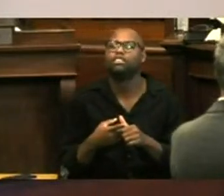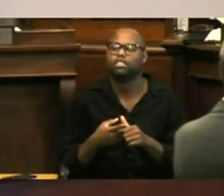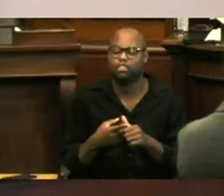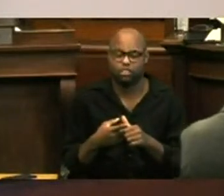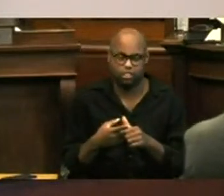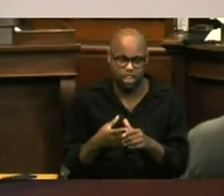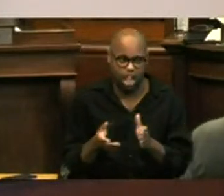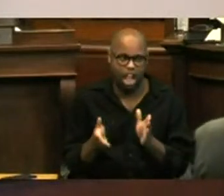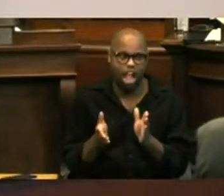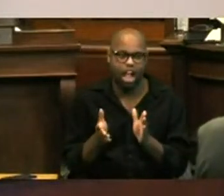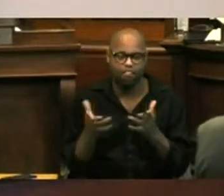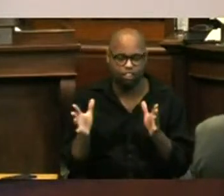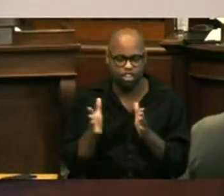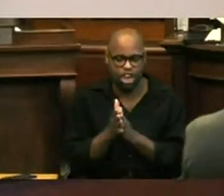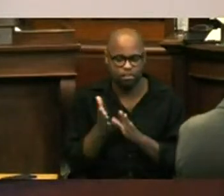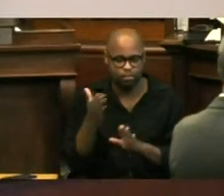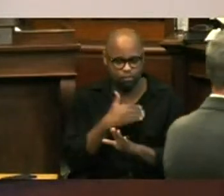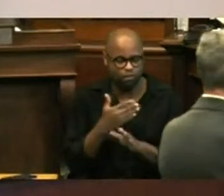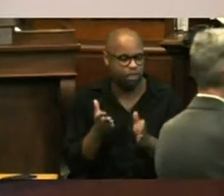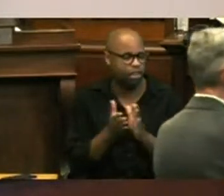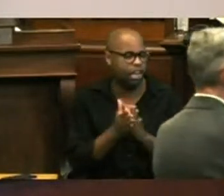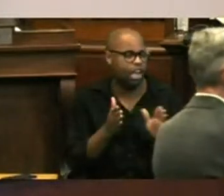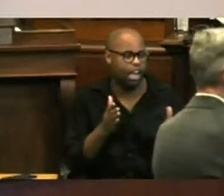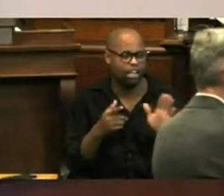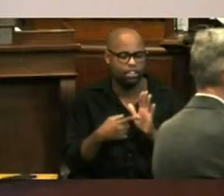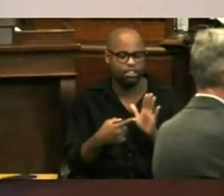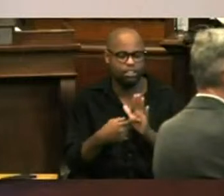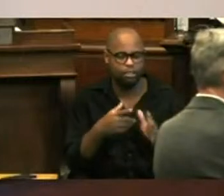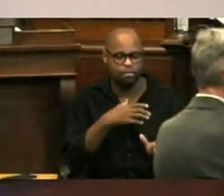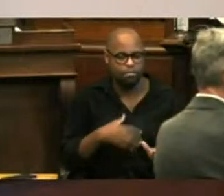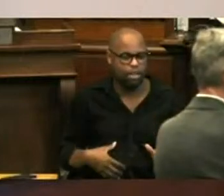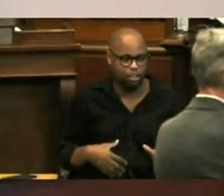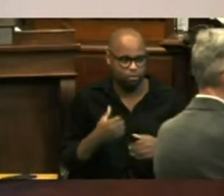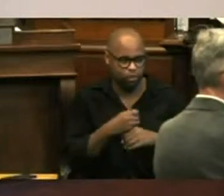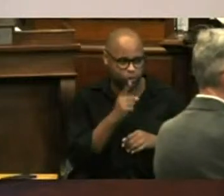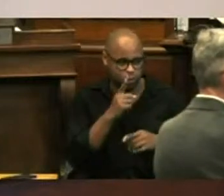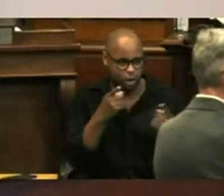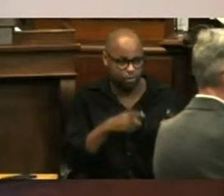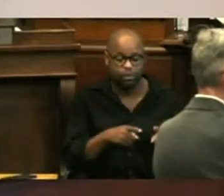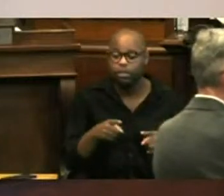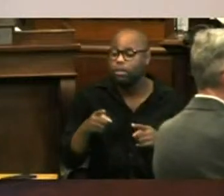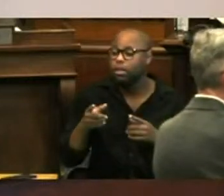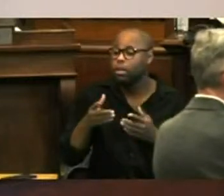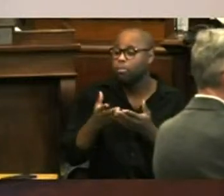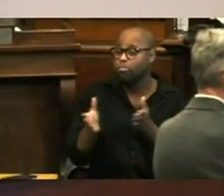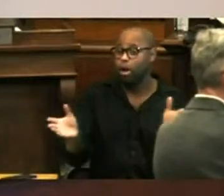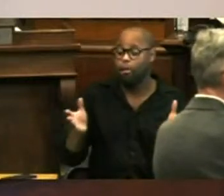I'll, I'll close with a comment first, which is just and I had asked this and I'll ask the